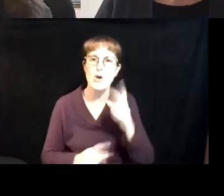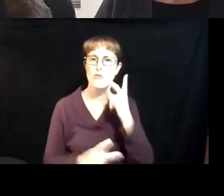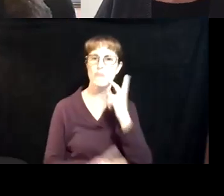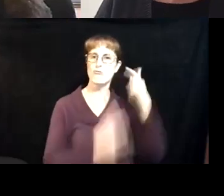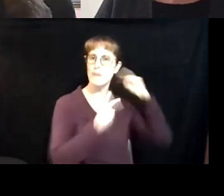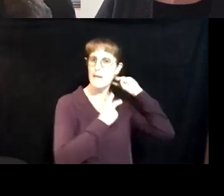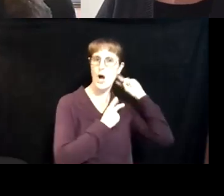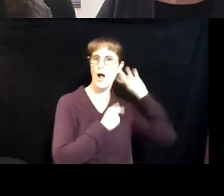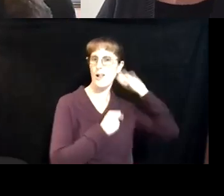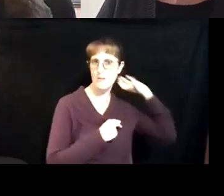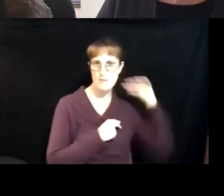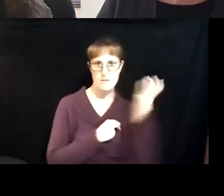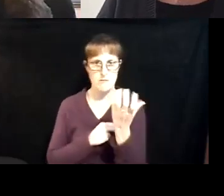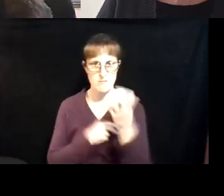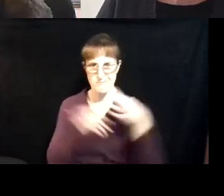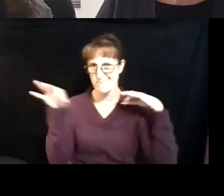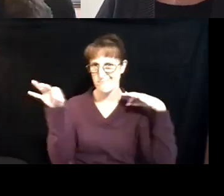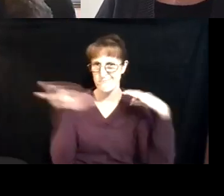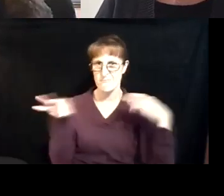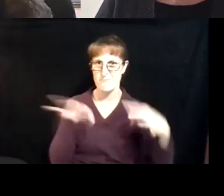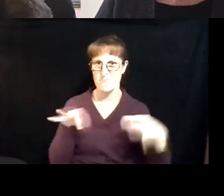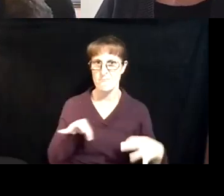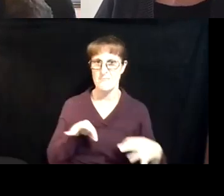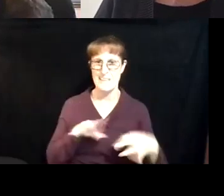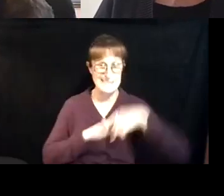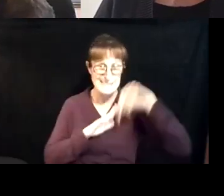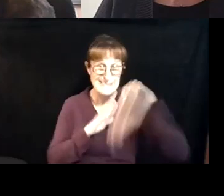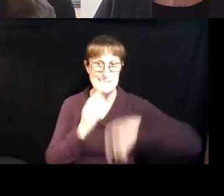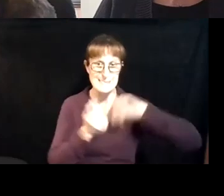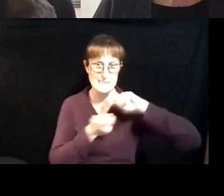When I sent that letter,